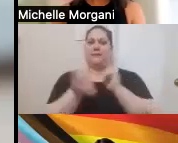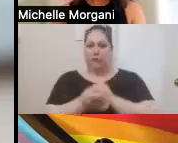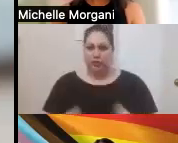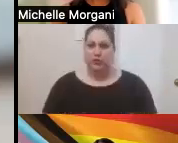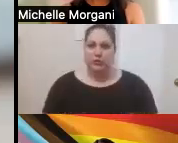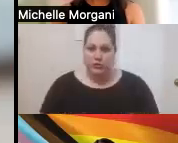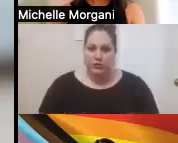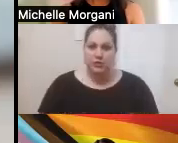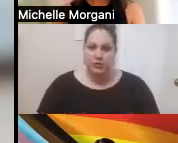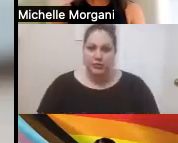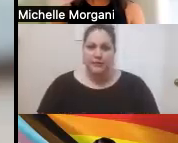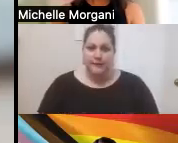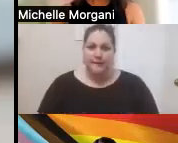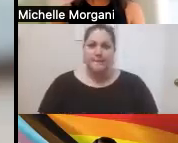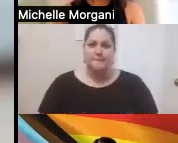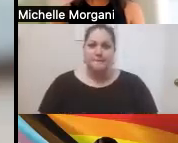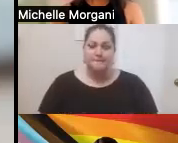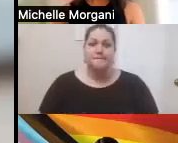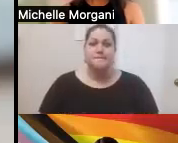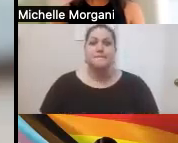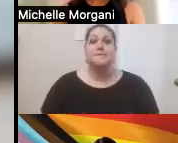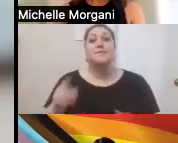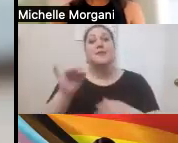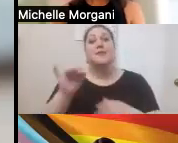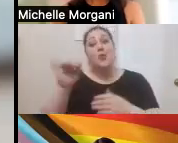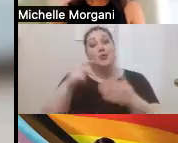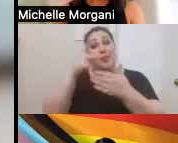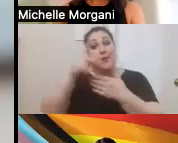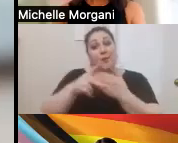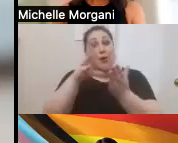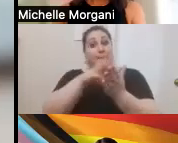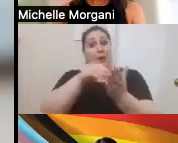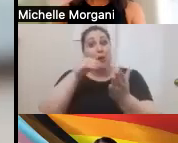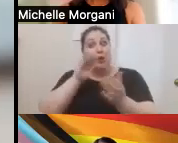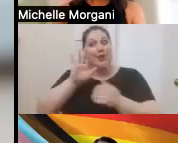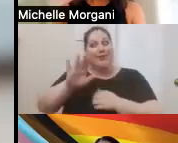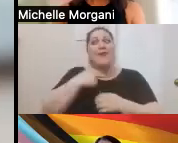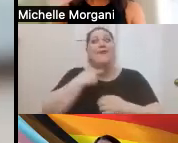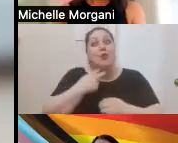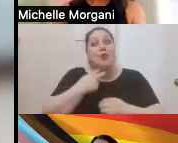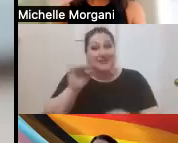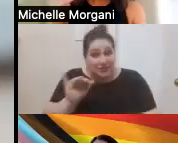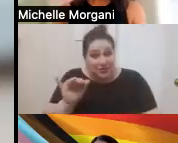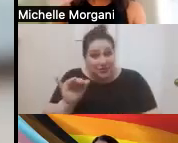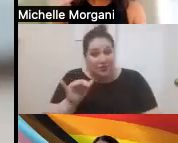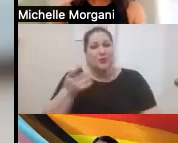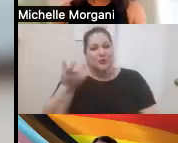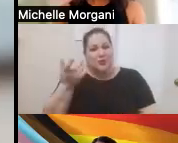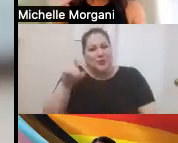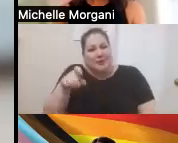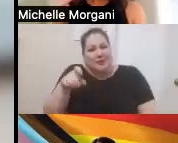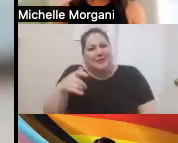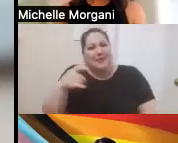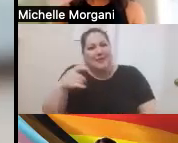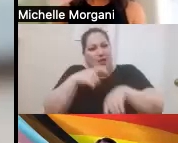And, and the programs learning their voices and things to, right? So we have processes around students going into the test center and